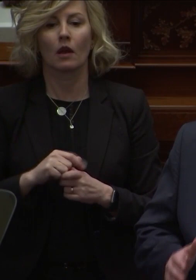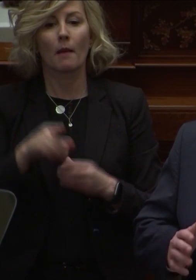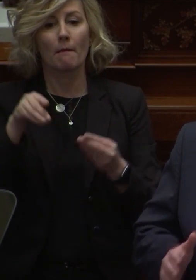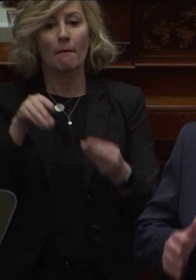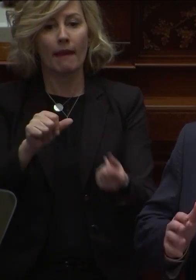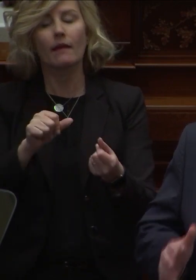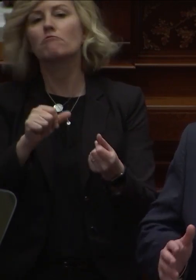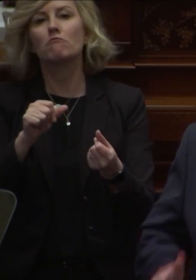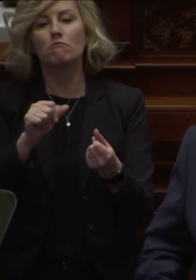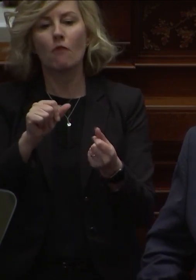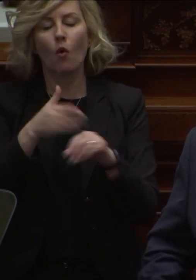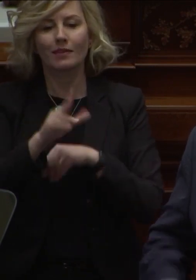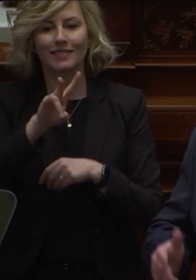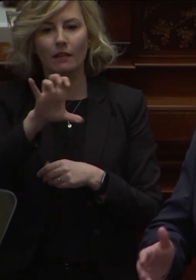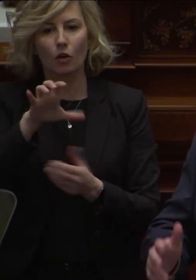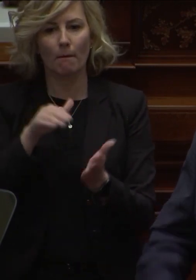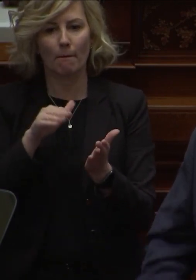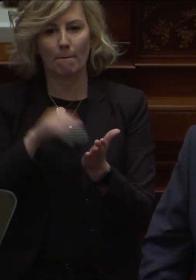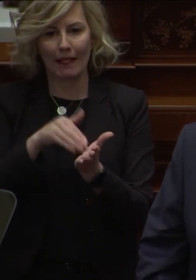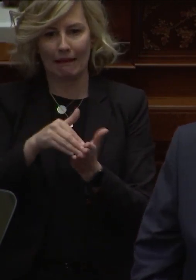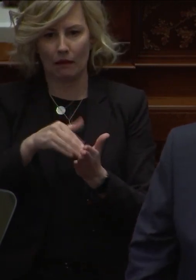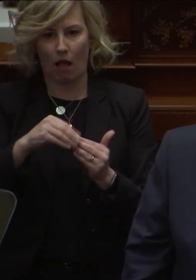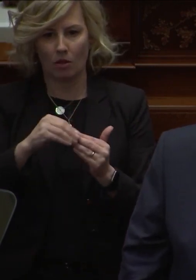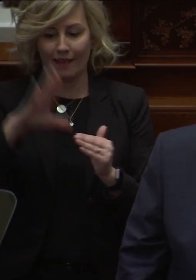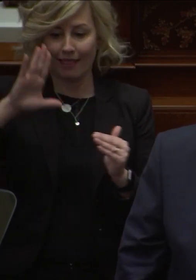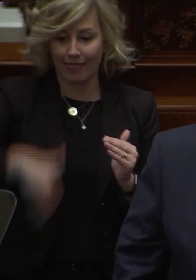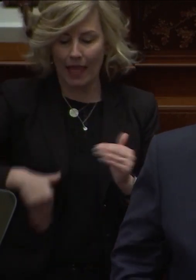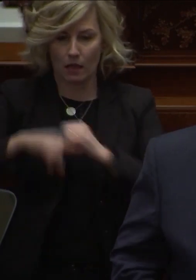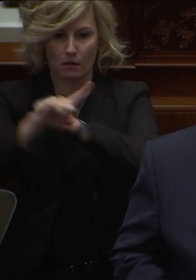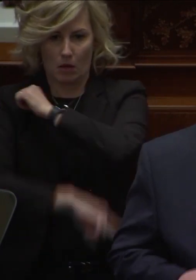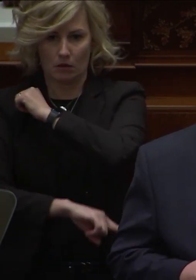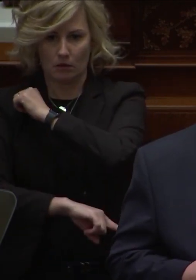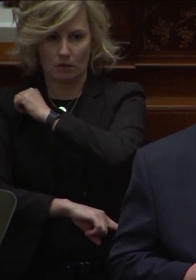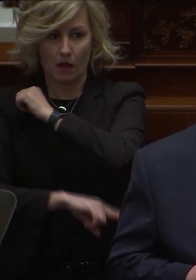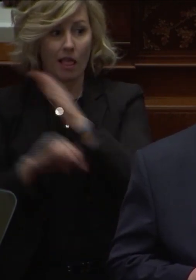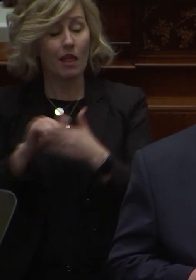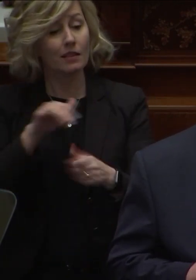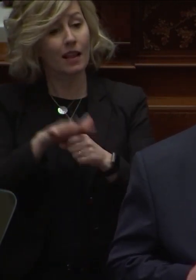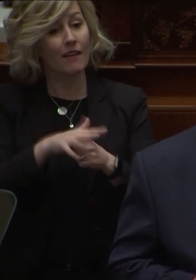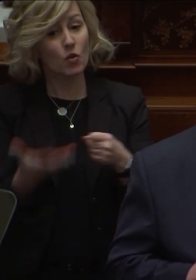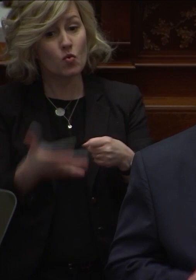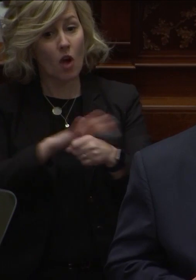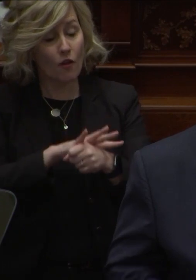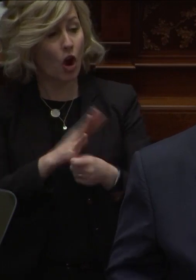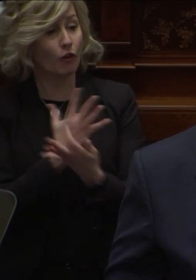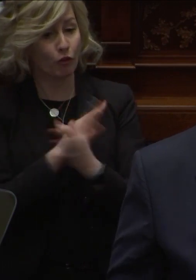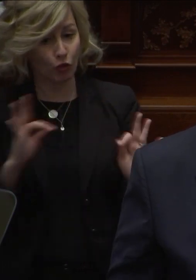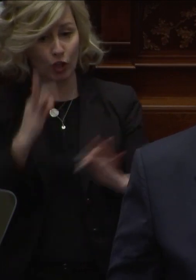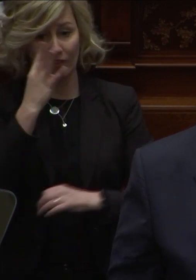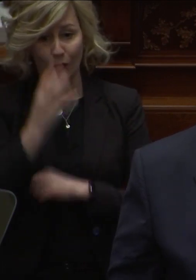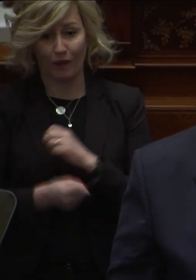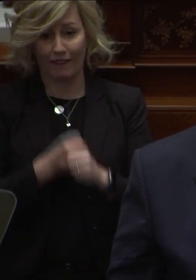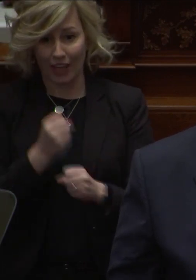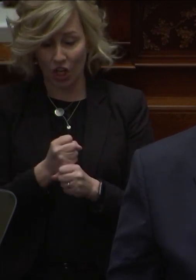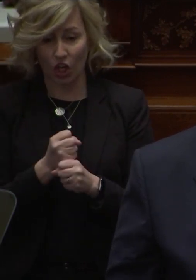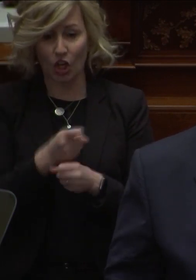LAST YEAR ALONE, THE STATE PAID OUT MORE THAN $700 MILLION IN LATE PAYMENT PENALTIES.